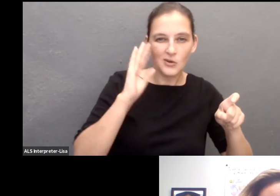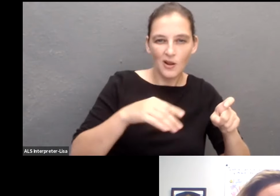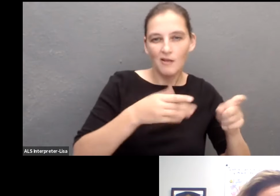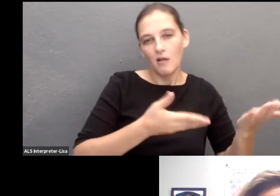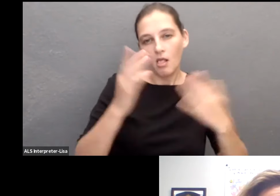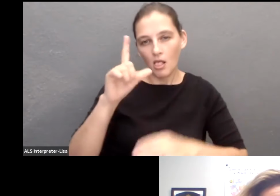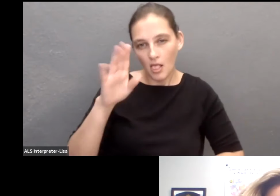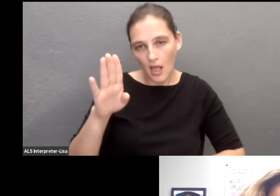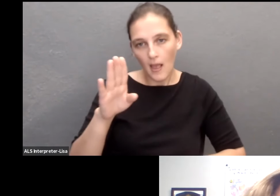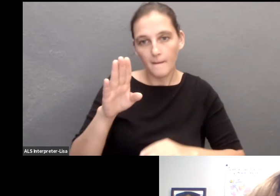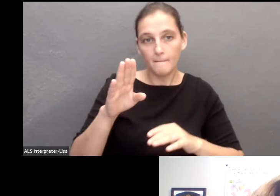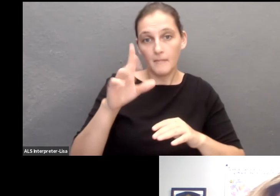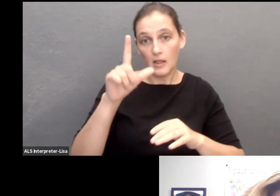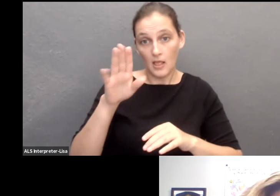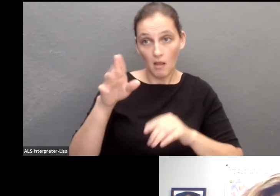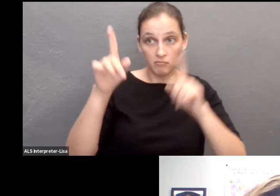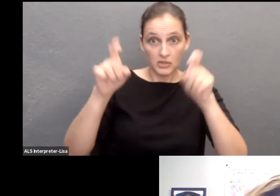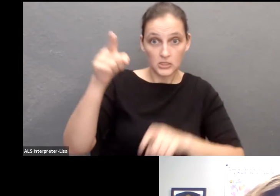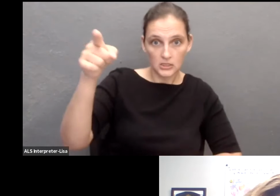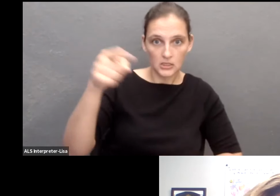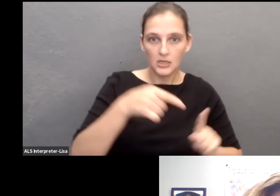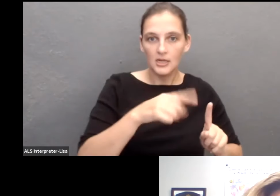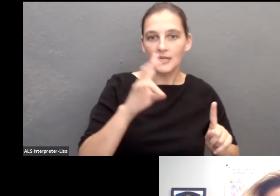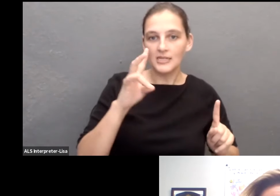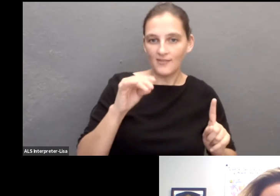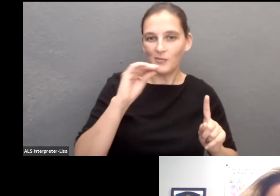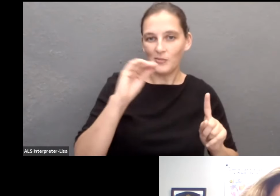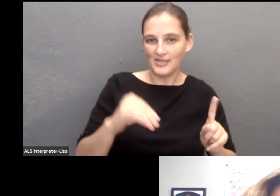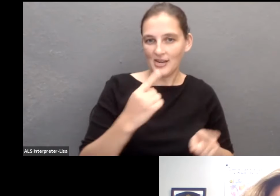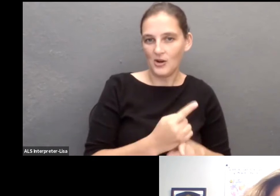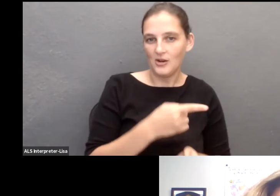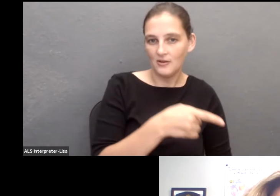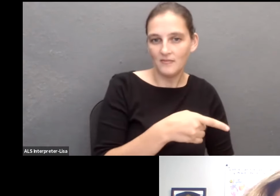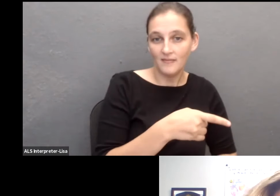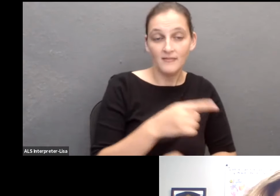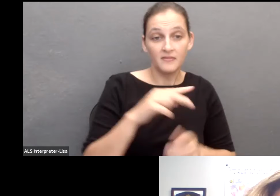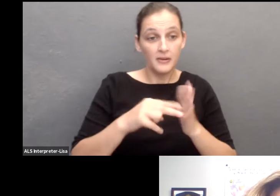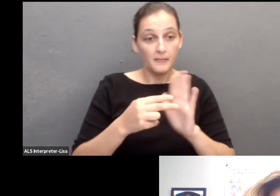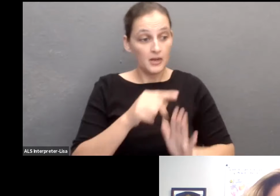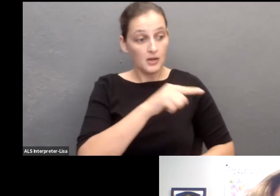tested at the lab. That's only 70% accurate, so no test is 100%